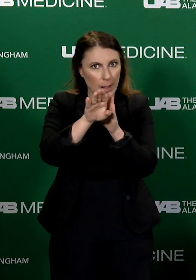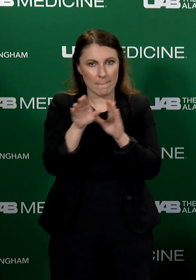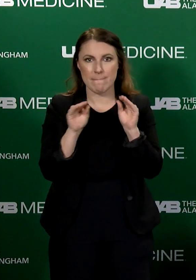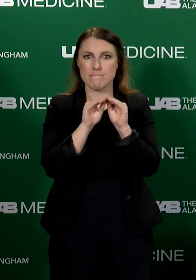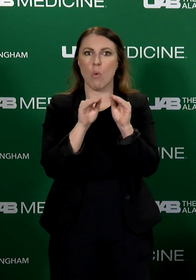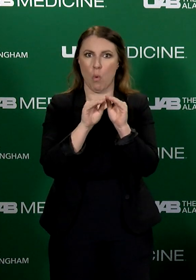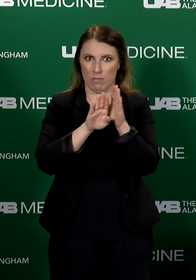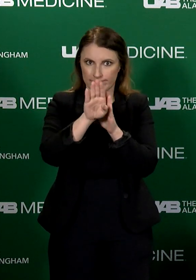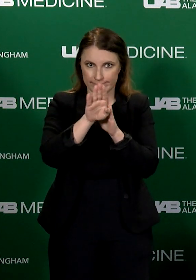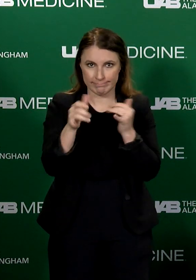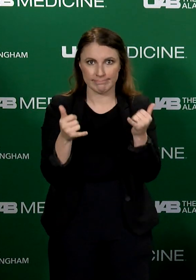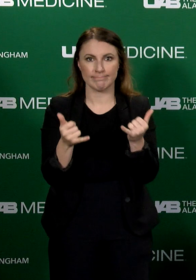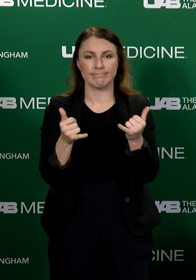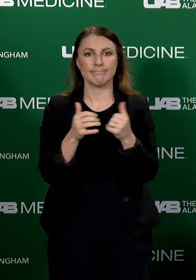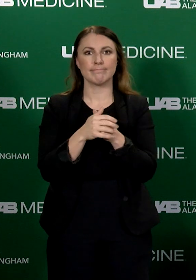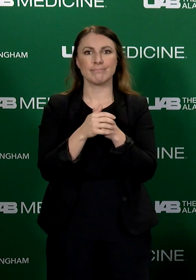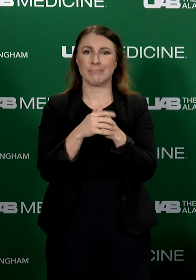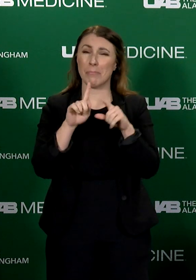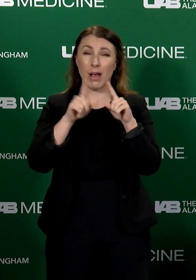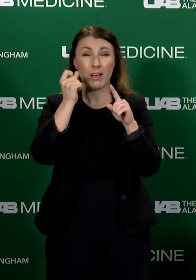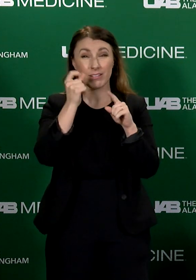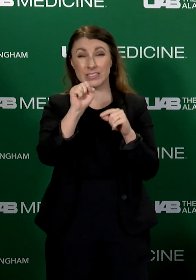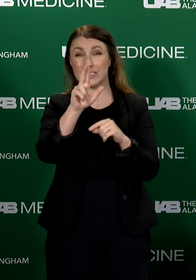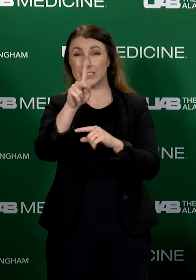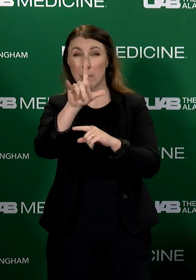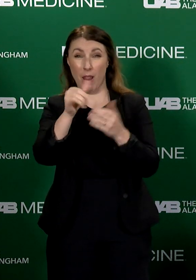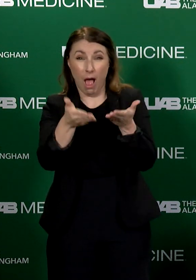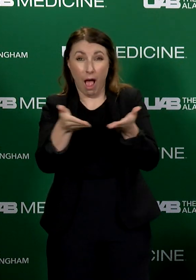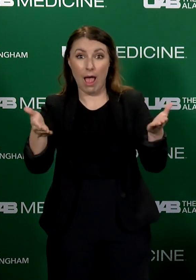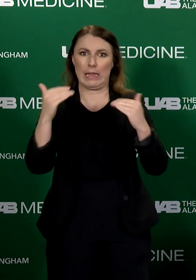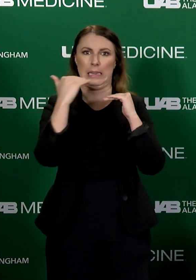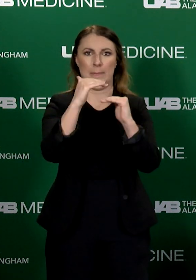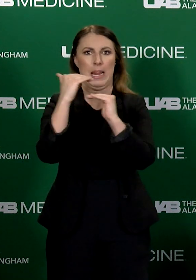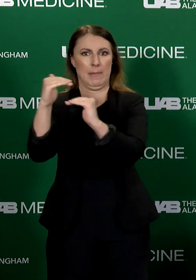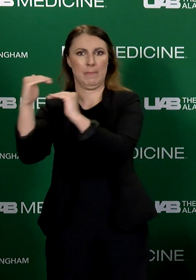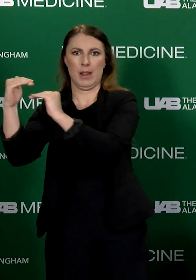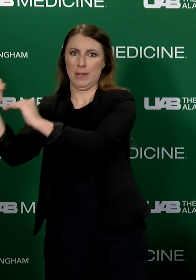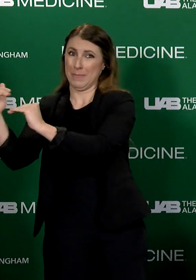are in limited supply across our nation we do have confidence that over the